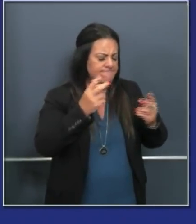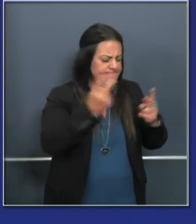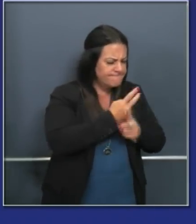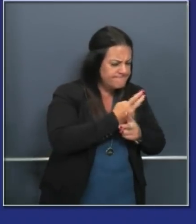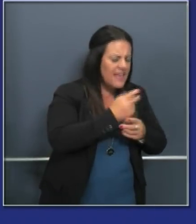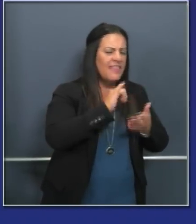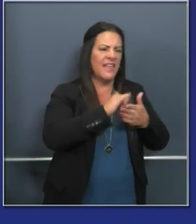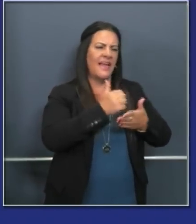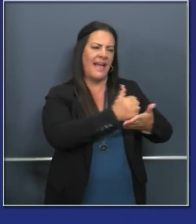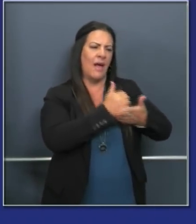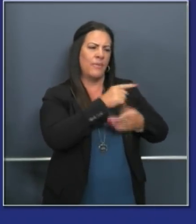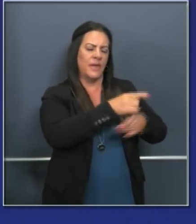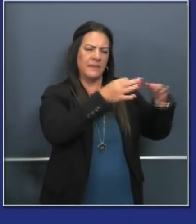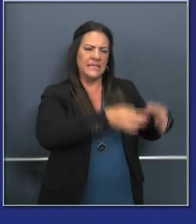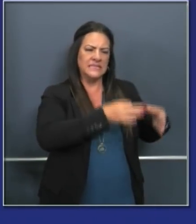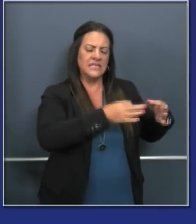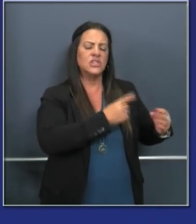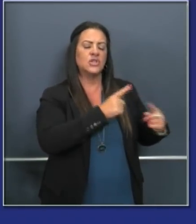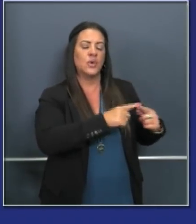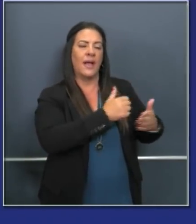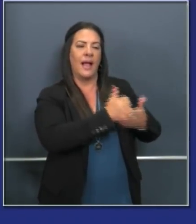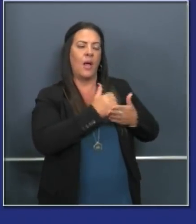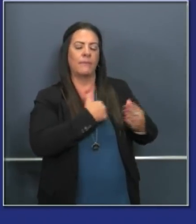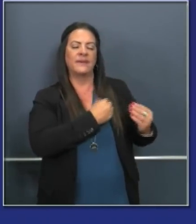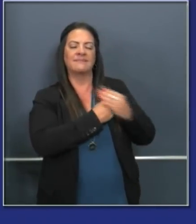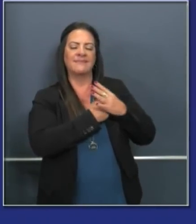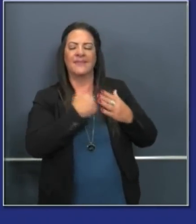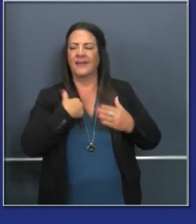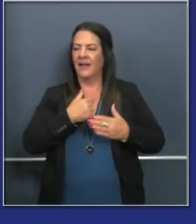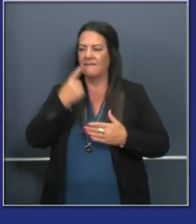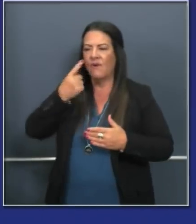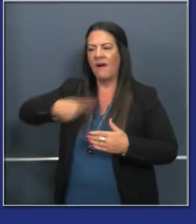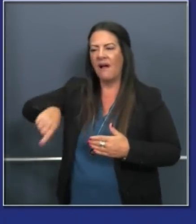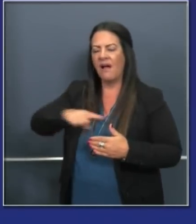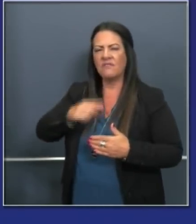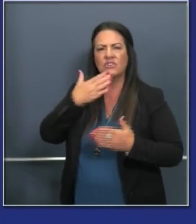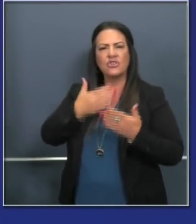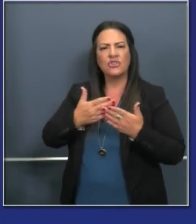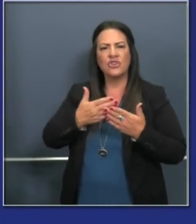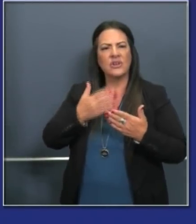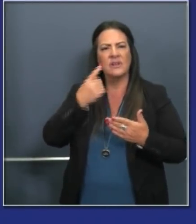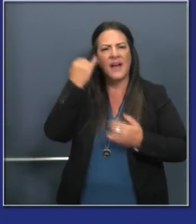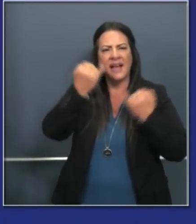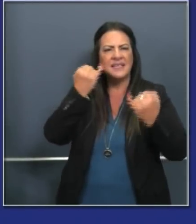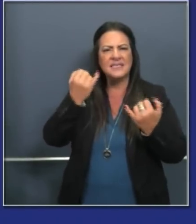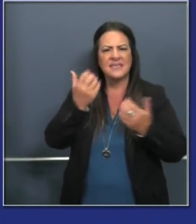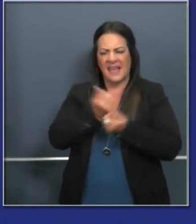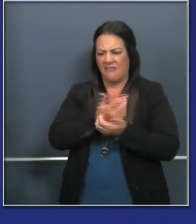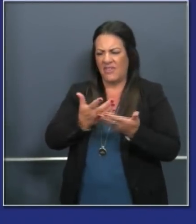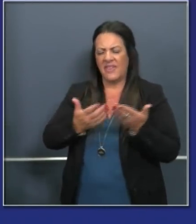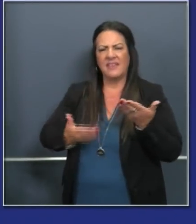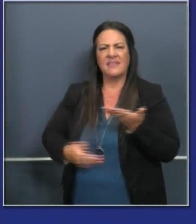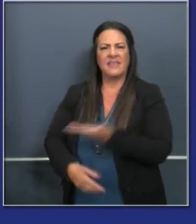THEIR DECISION-MAKING AND OFTEN THAT DECISION MAKING IS QUESTION BY PUNDITS. SOME FOR